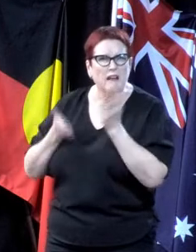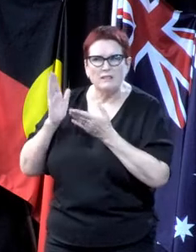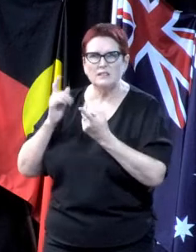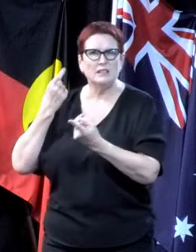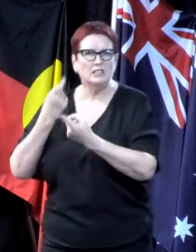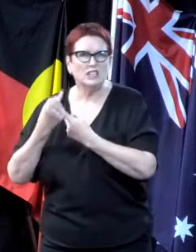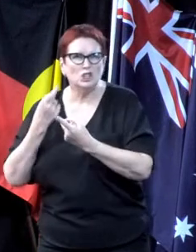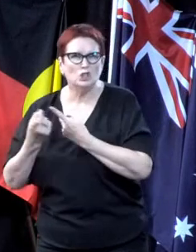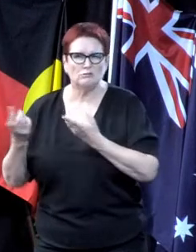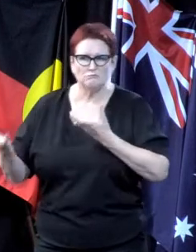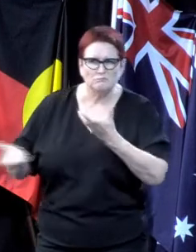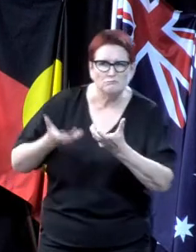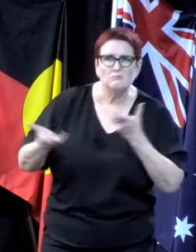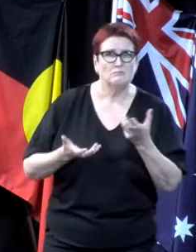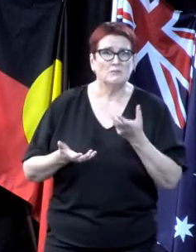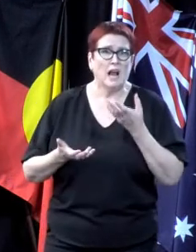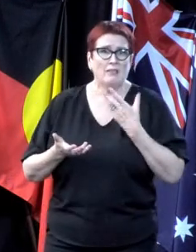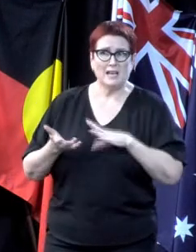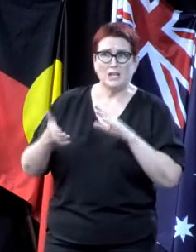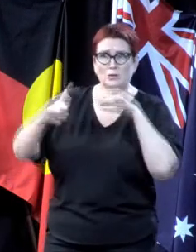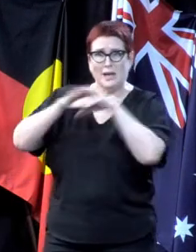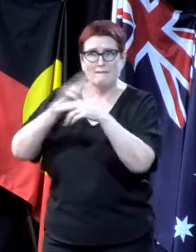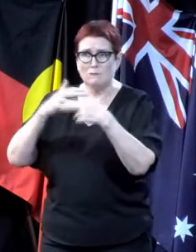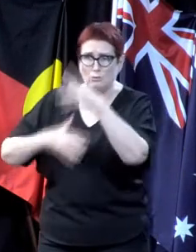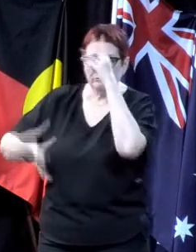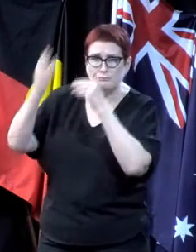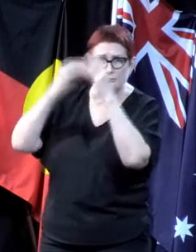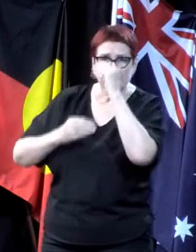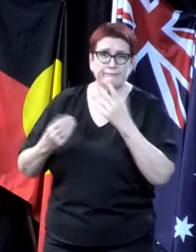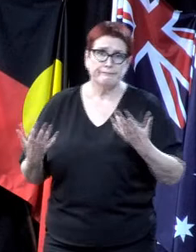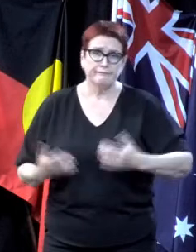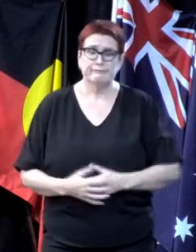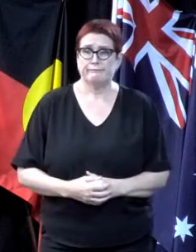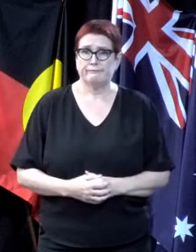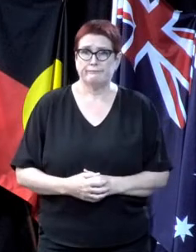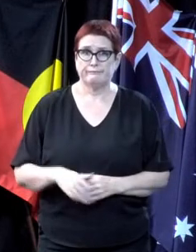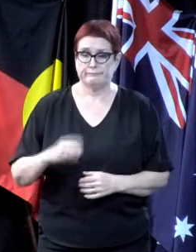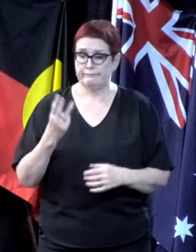as part of the curriculum. Thank you. Mr Dale, do you have similar challenges? Not really.